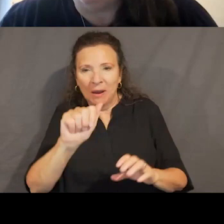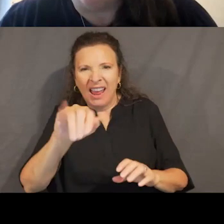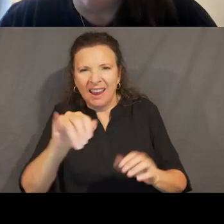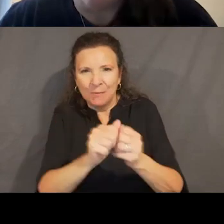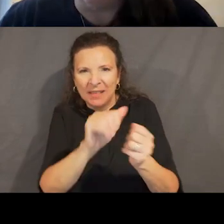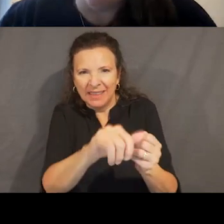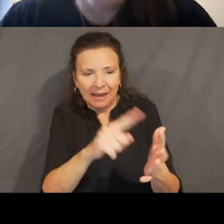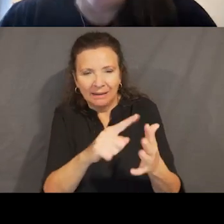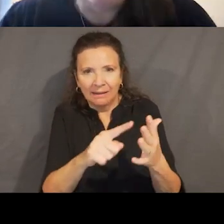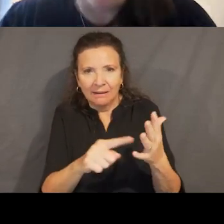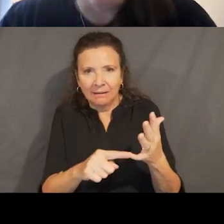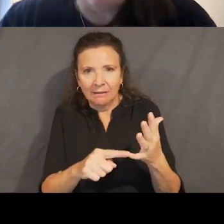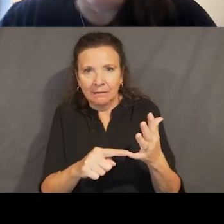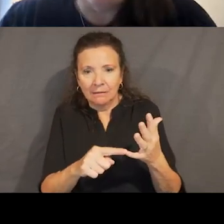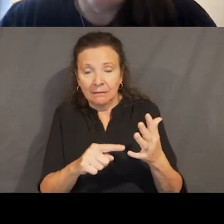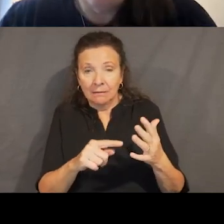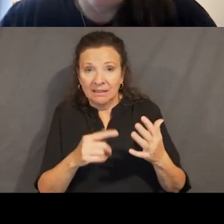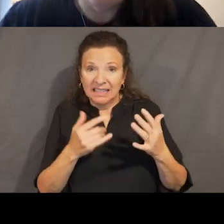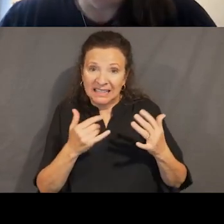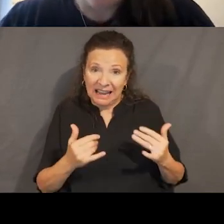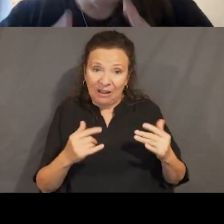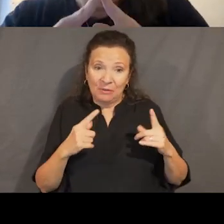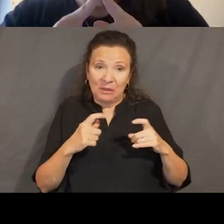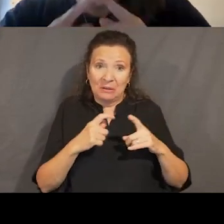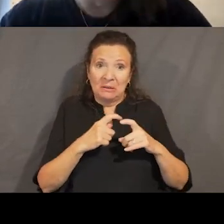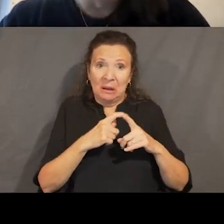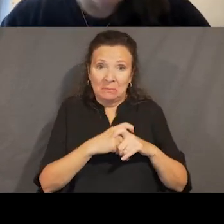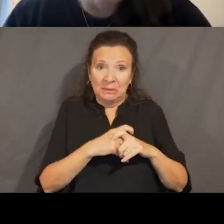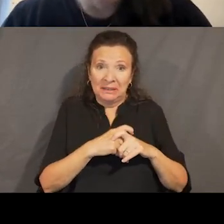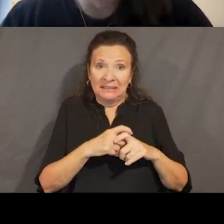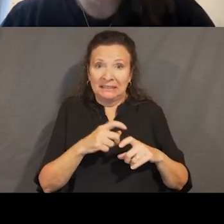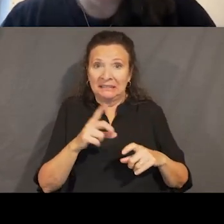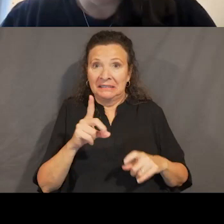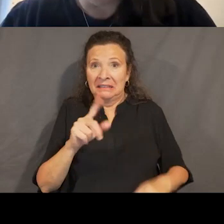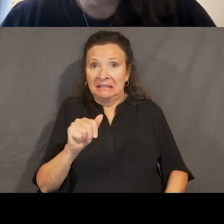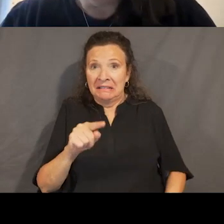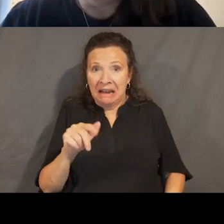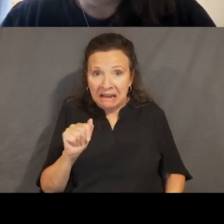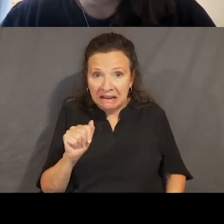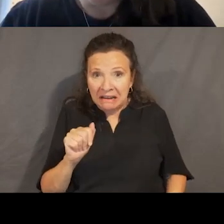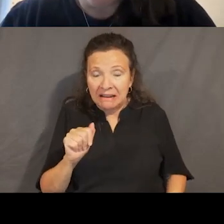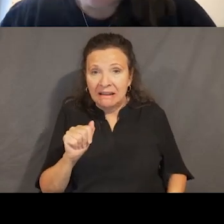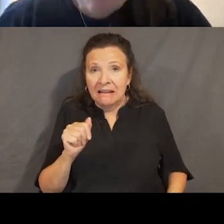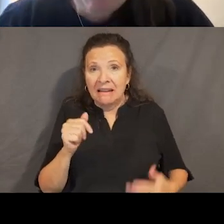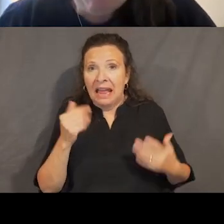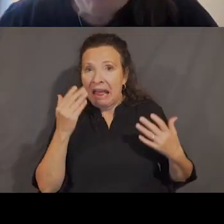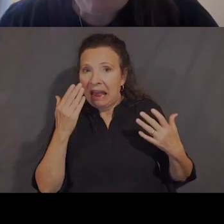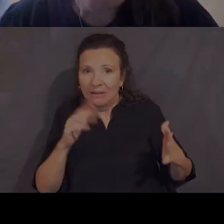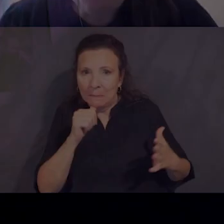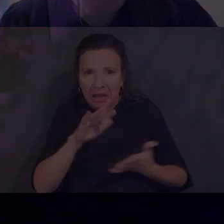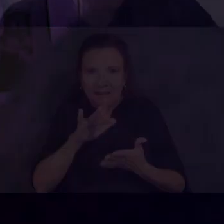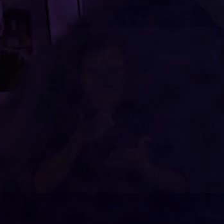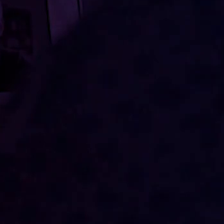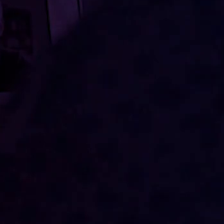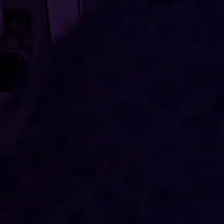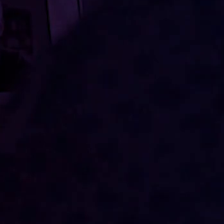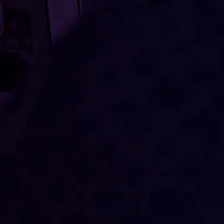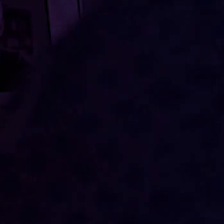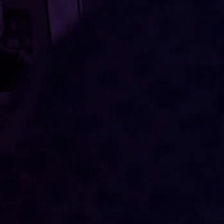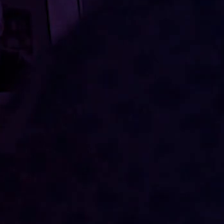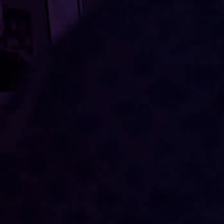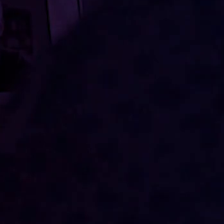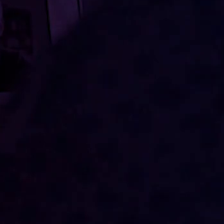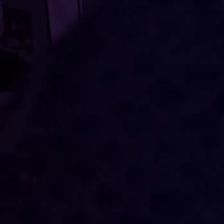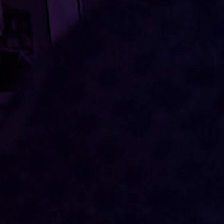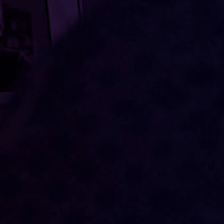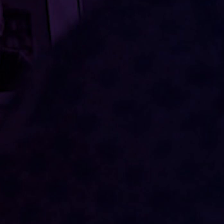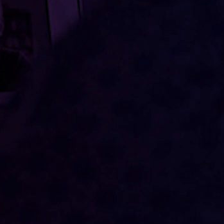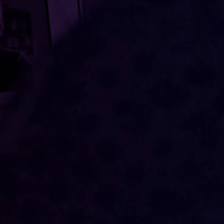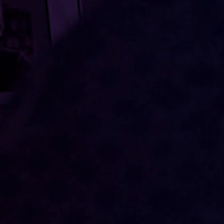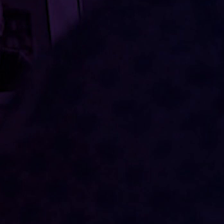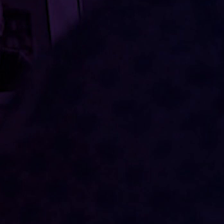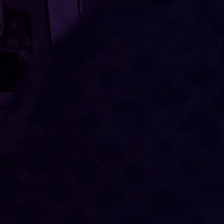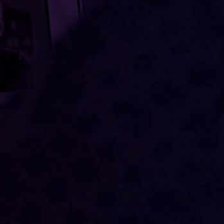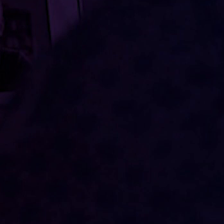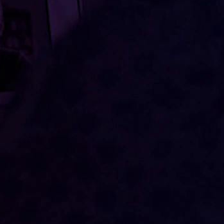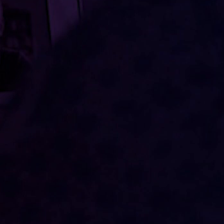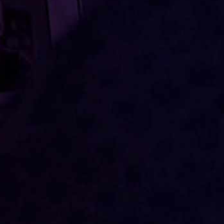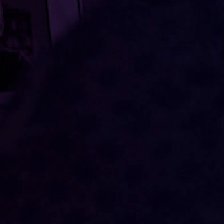for our complex data? I am not in the center of that one is. That would be maybe a year or so out.